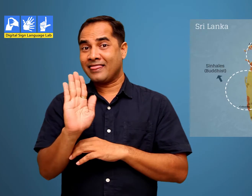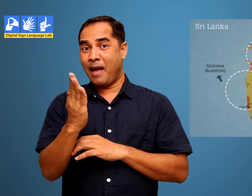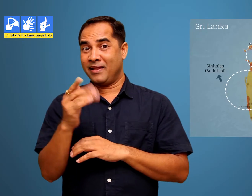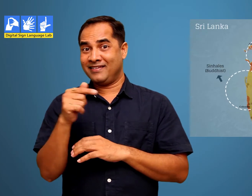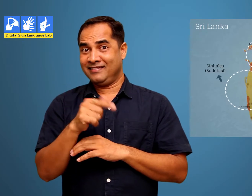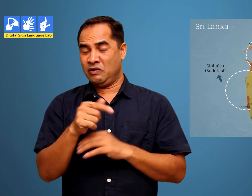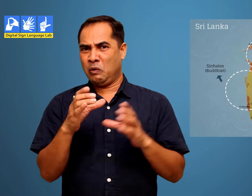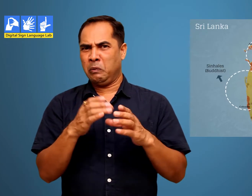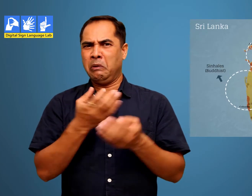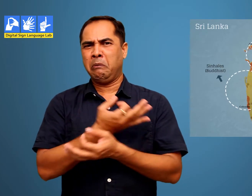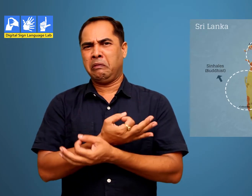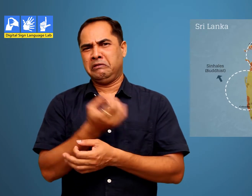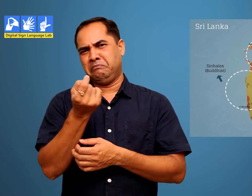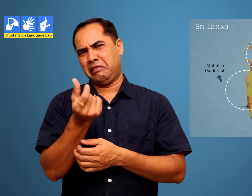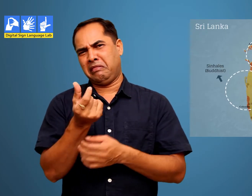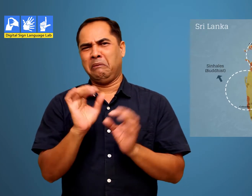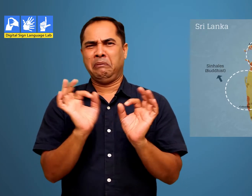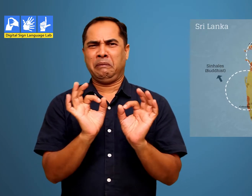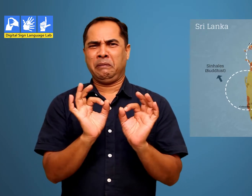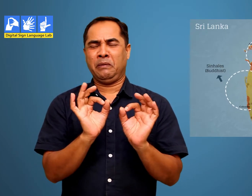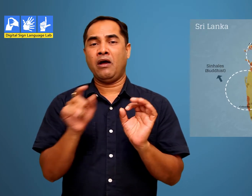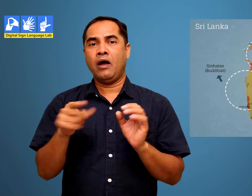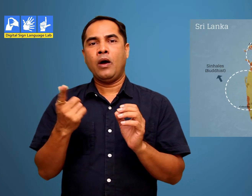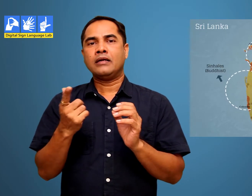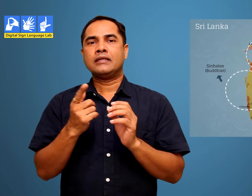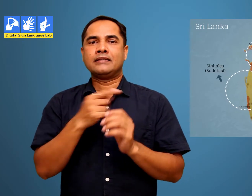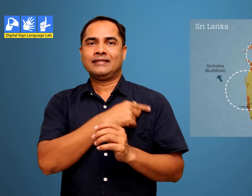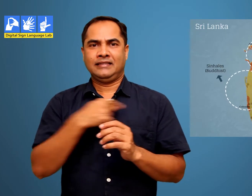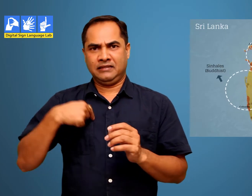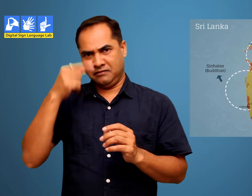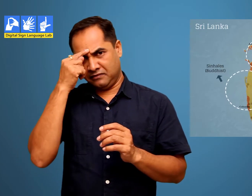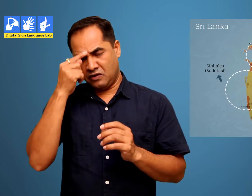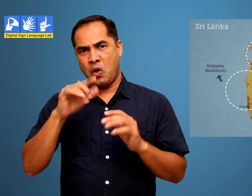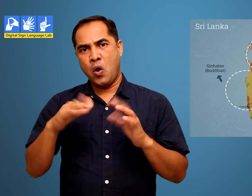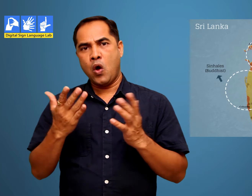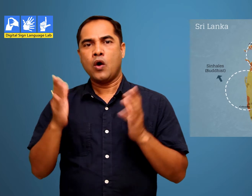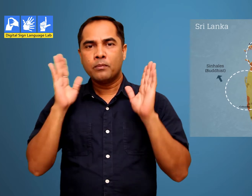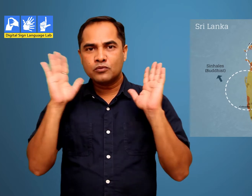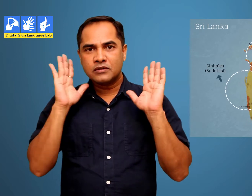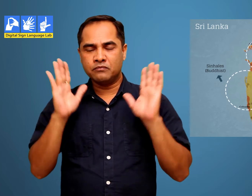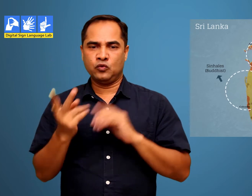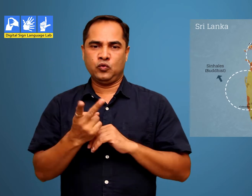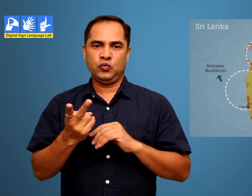mixed religion following Muslim, Hindu, Christian - they are a mixed